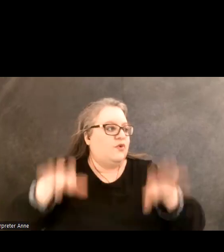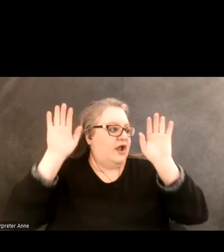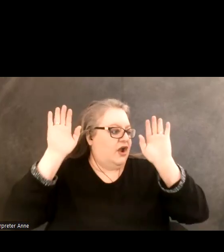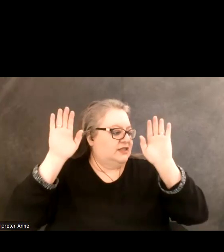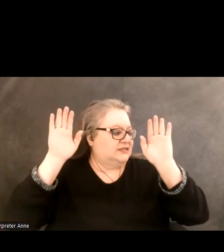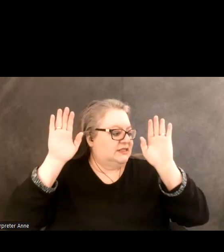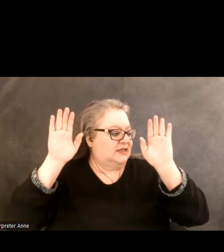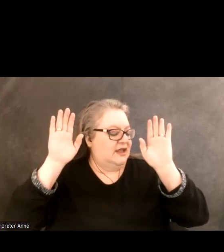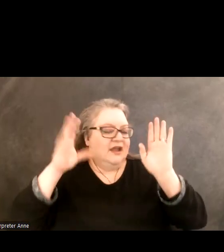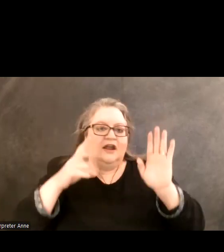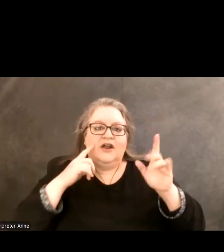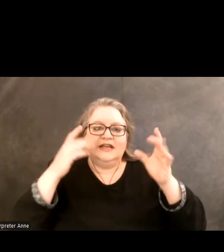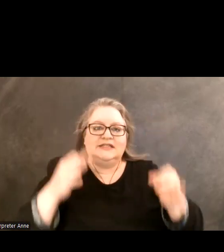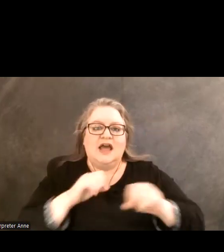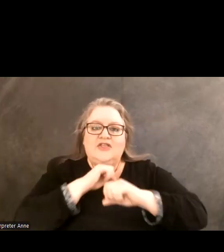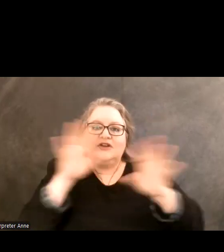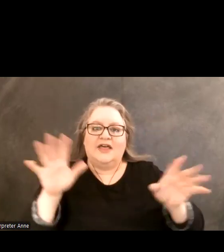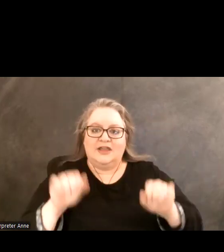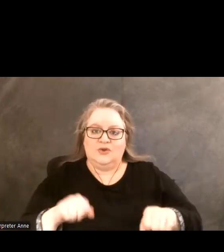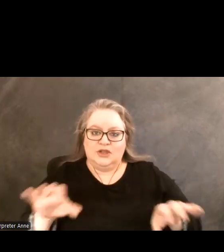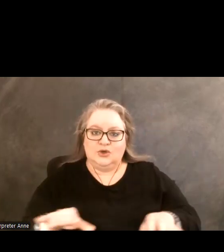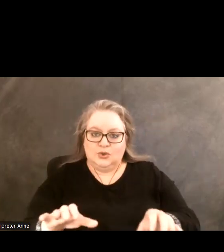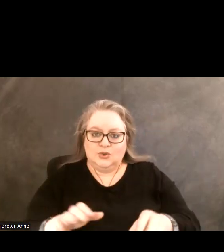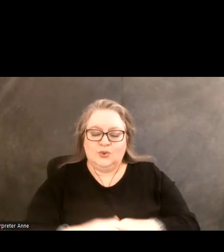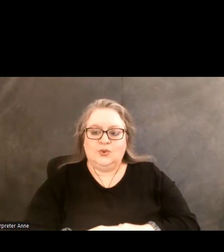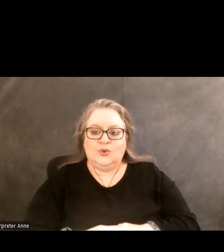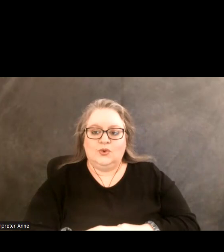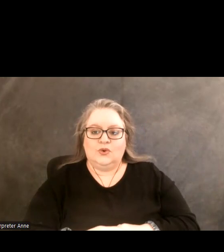deciding there's nothing we can do about it, I think we take